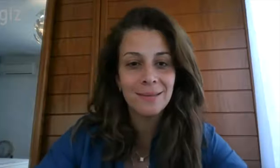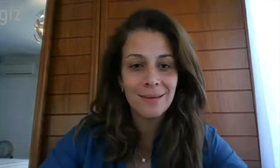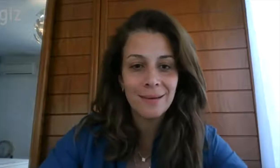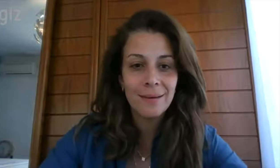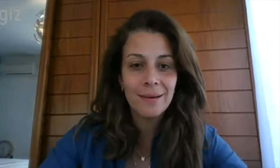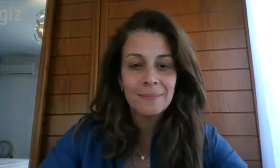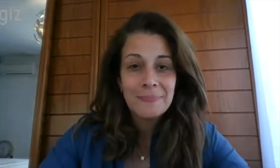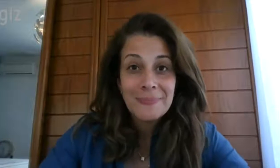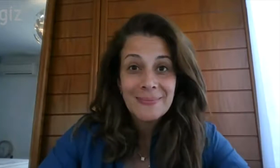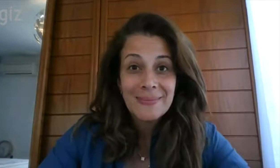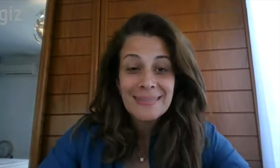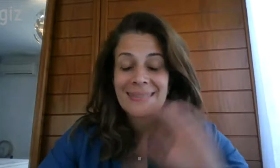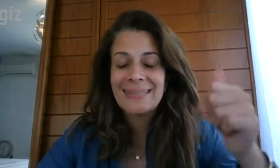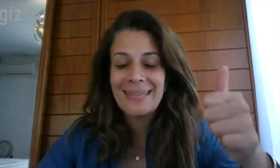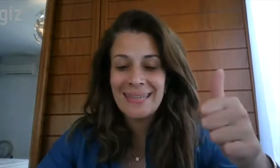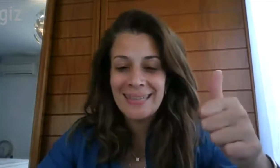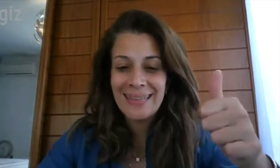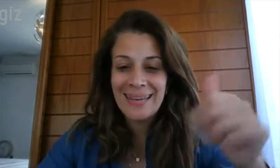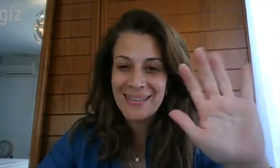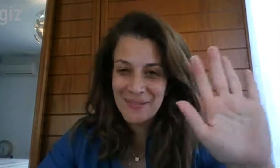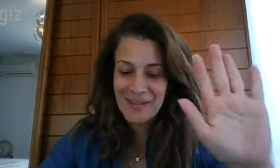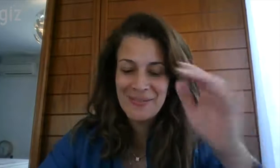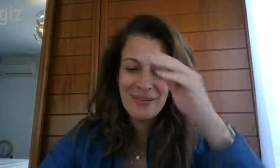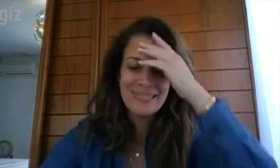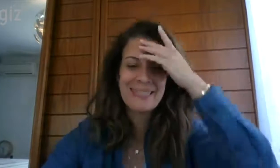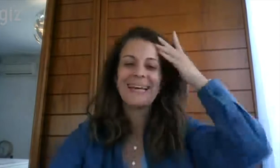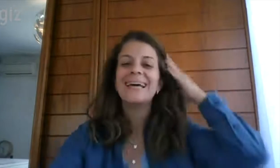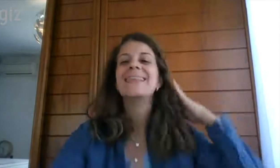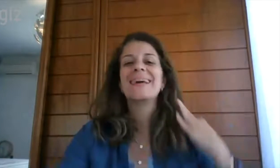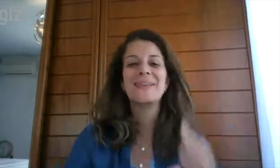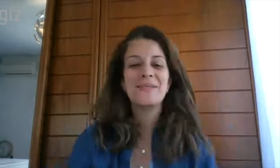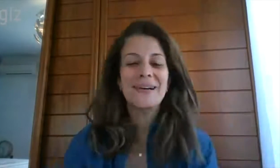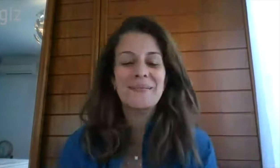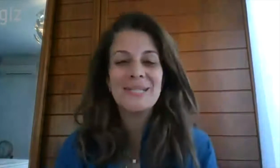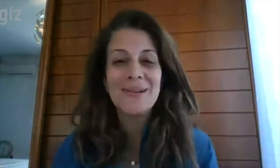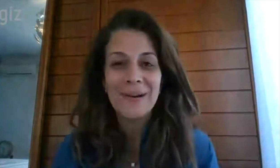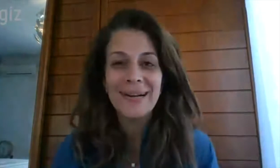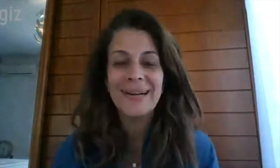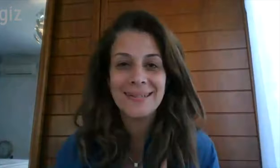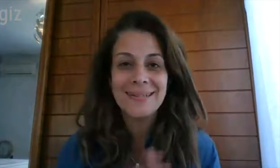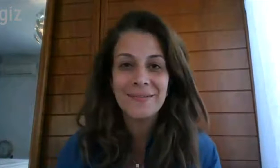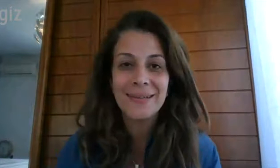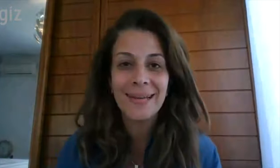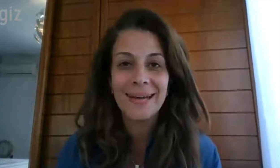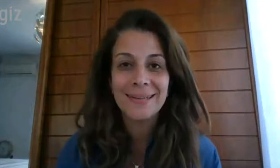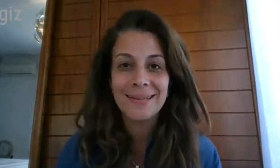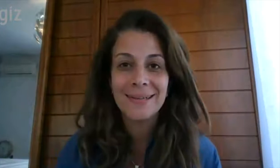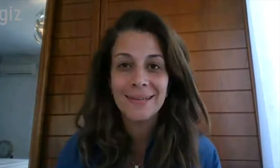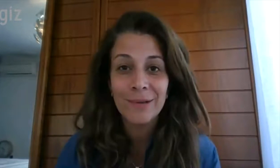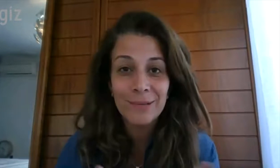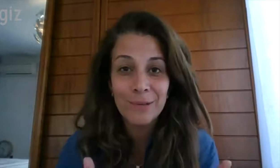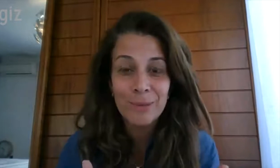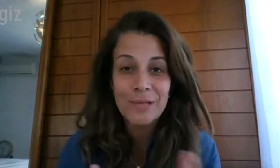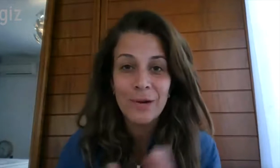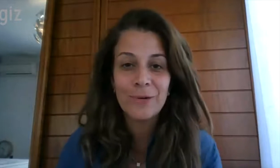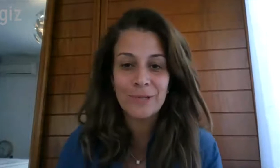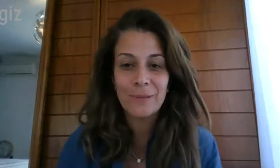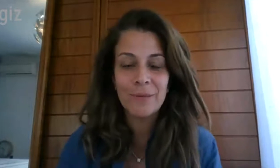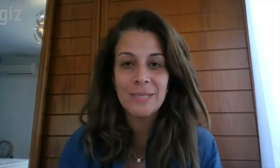your microphone has to be yes sir thank you very much thank you very much Lauren and Stephanie and doctor Muto of course from the